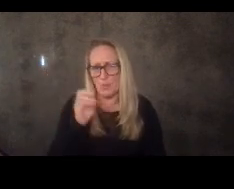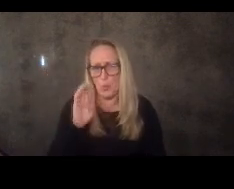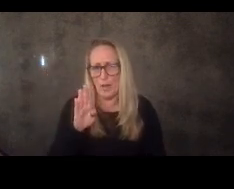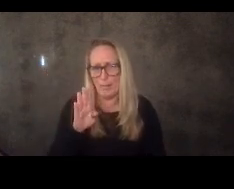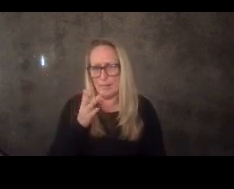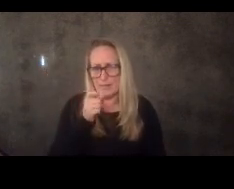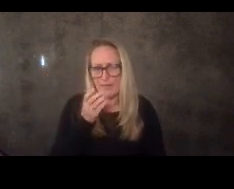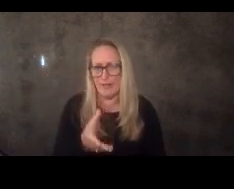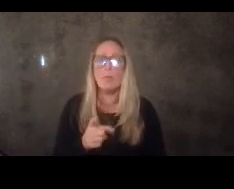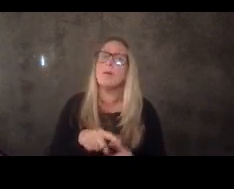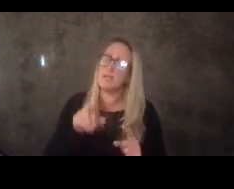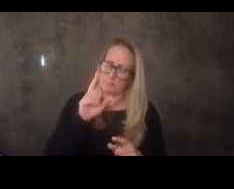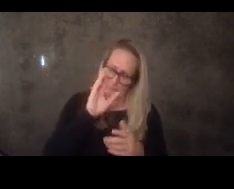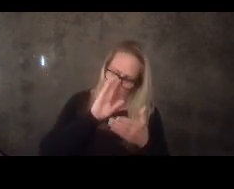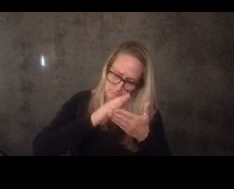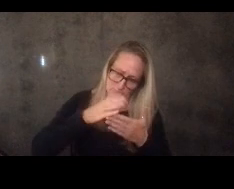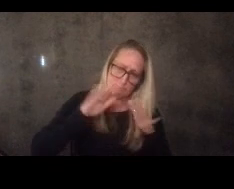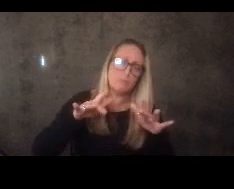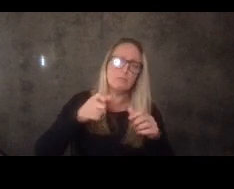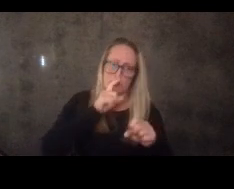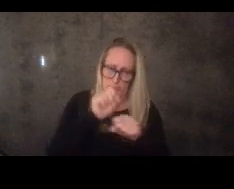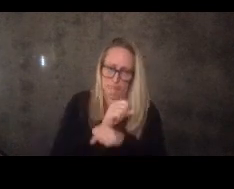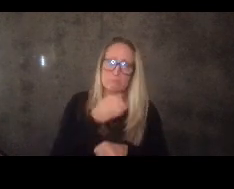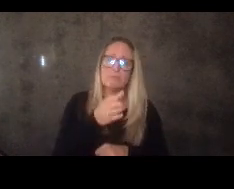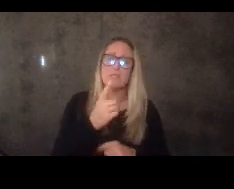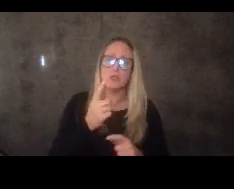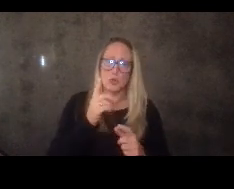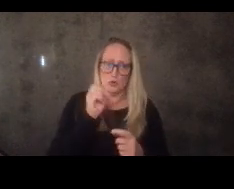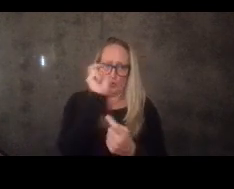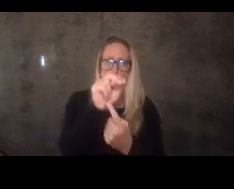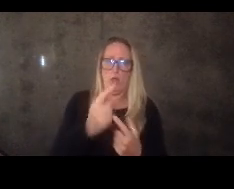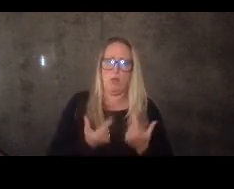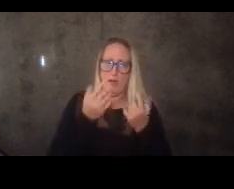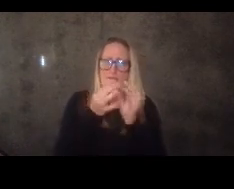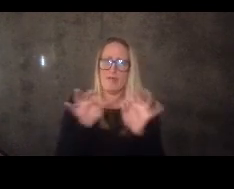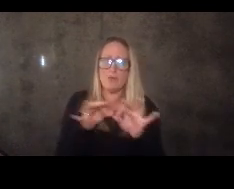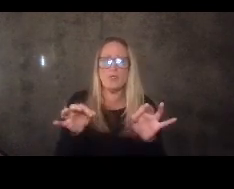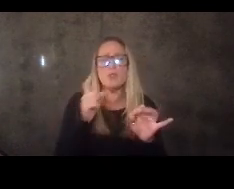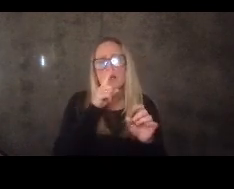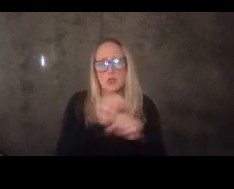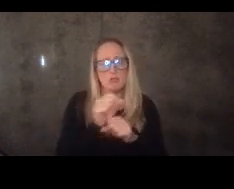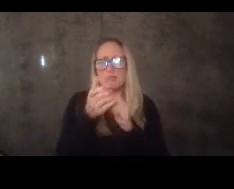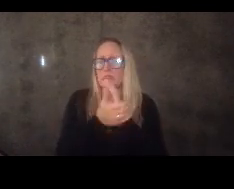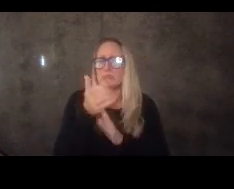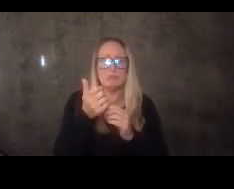version, but in the desktop app there is absolutely turn on live captions to automatically generate subtitles for anybody speaking in the meeting.